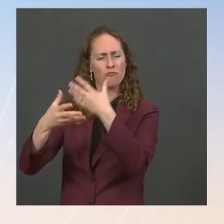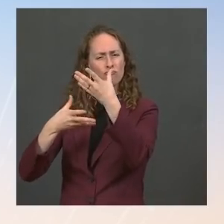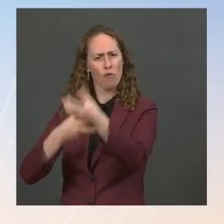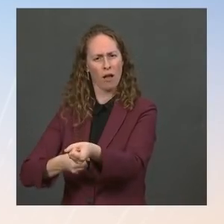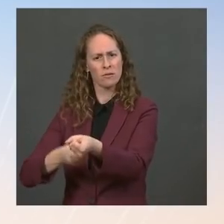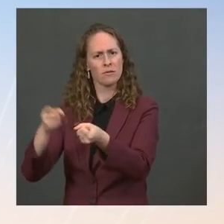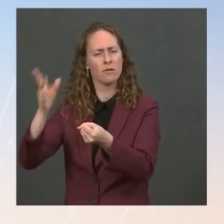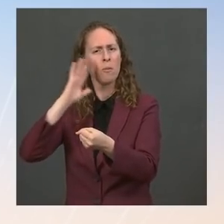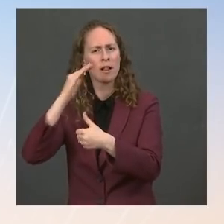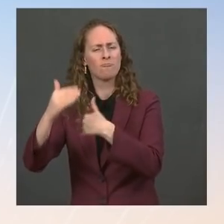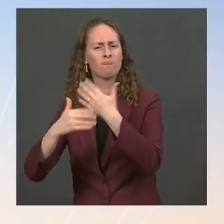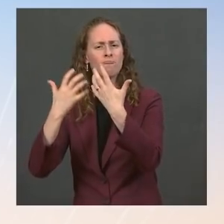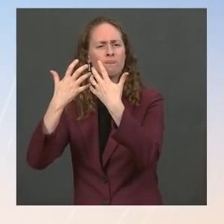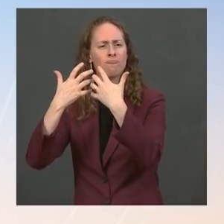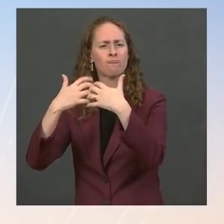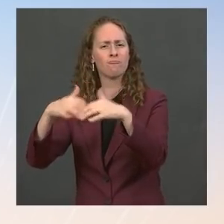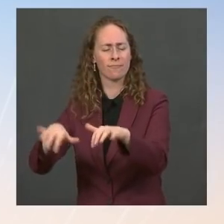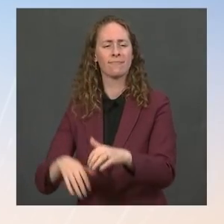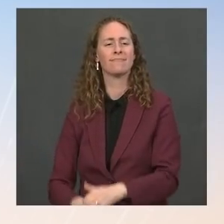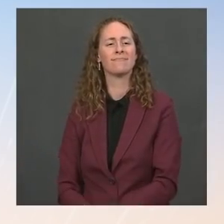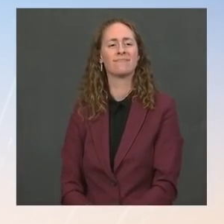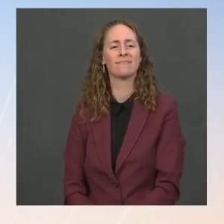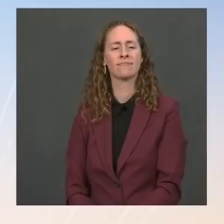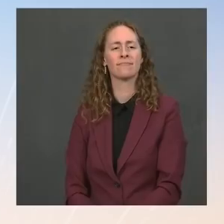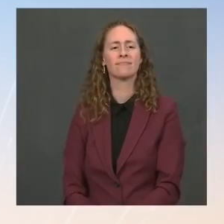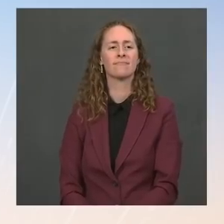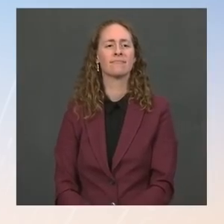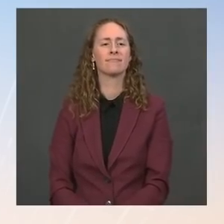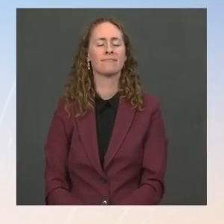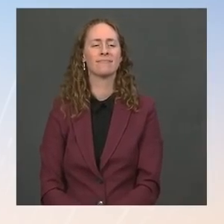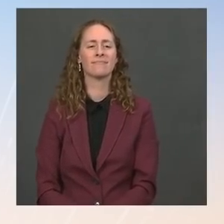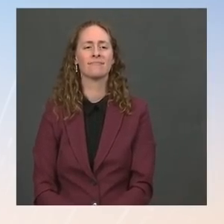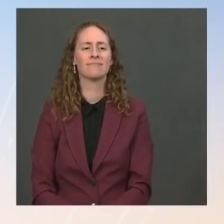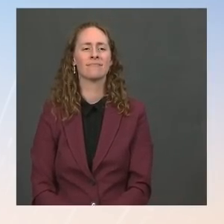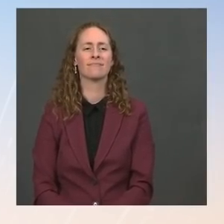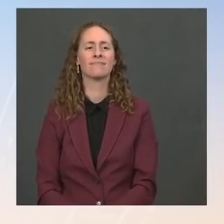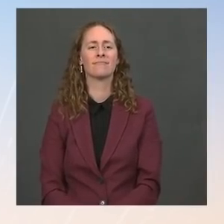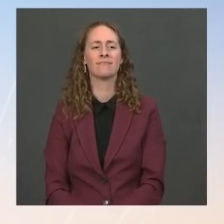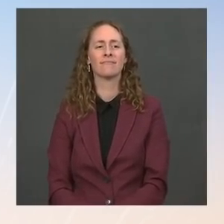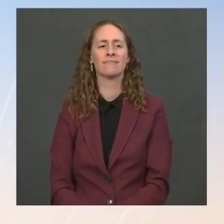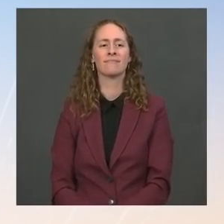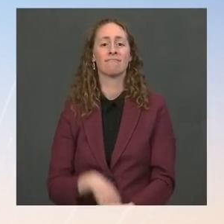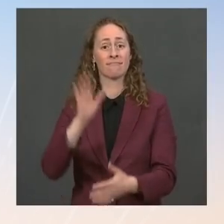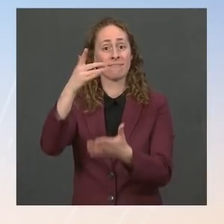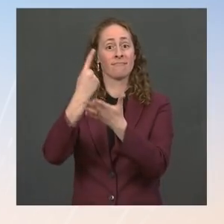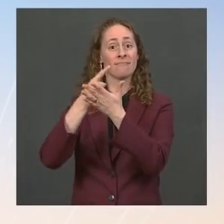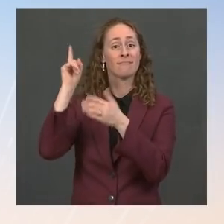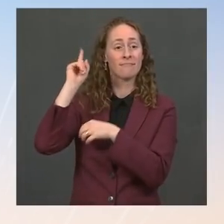And it includes -- obviously, last week, there was -- the FDA had their own review and their own process,